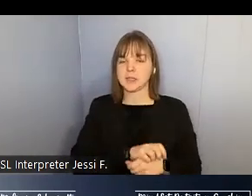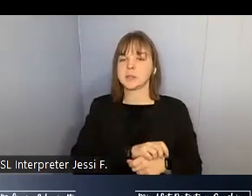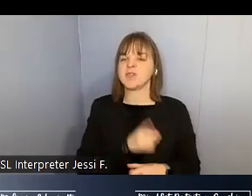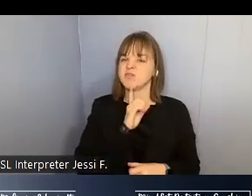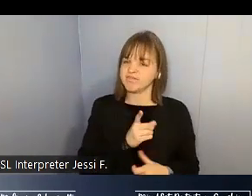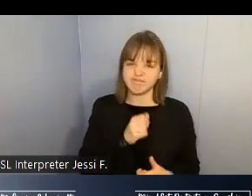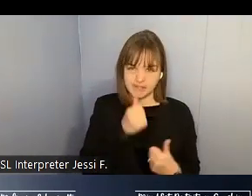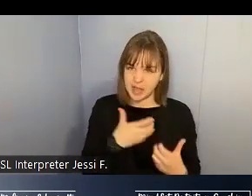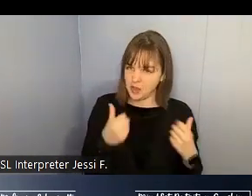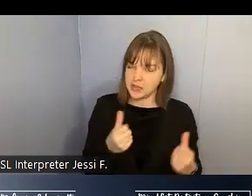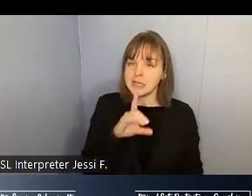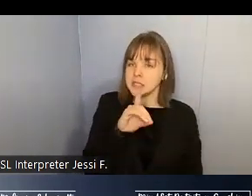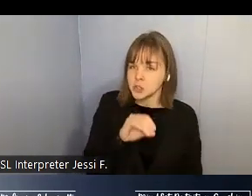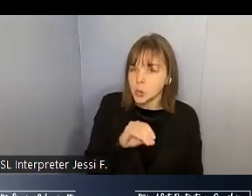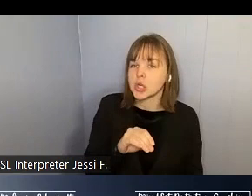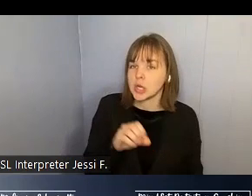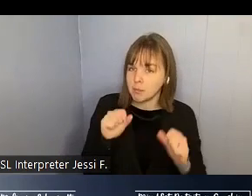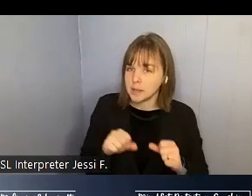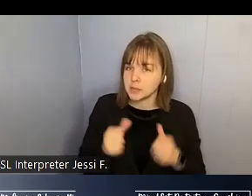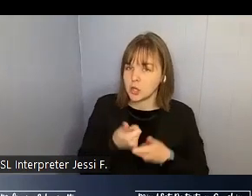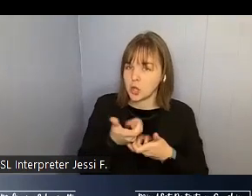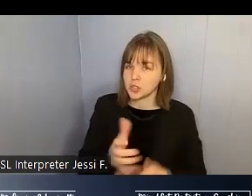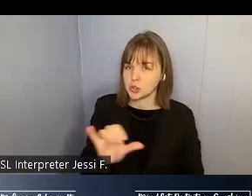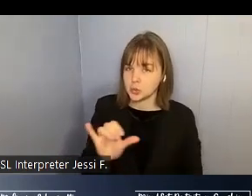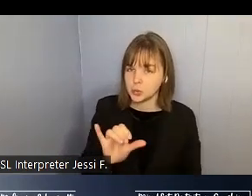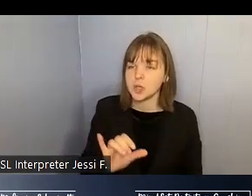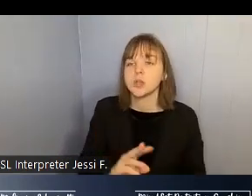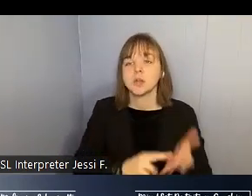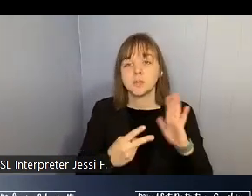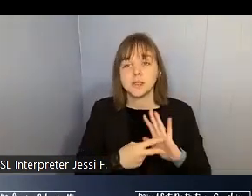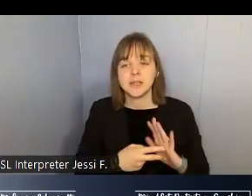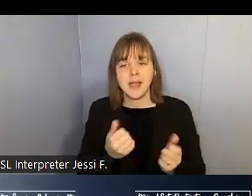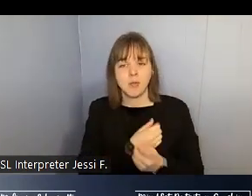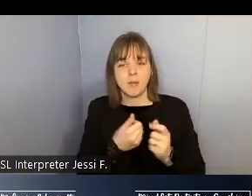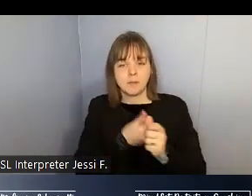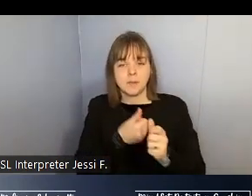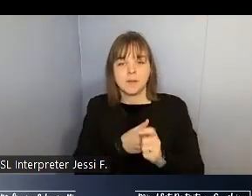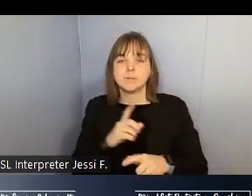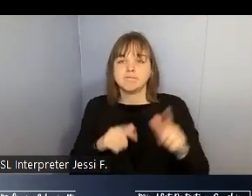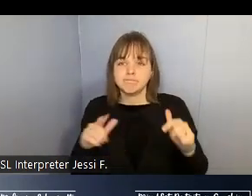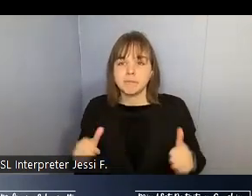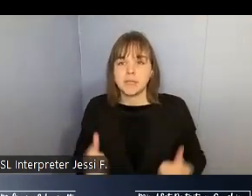We have different lifestyles, different activity levels, different genetics, different upbringings, different ages,